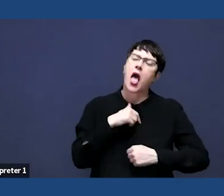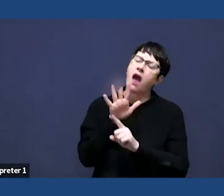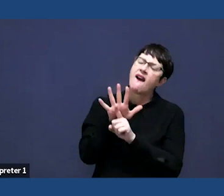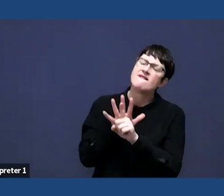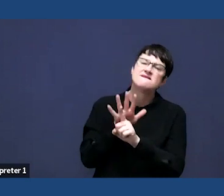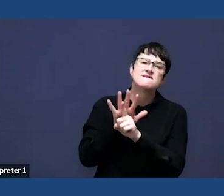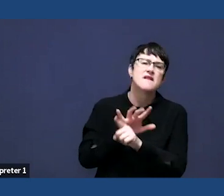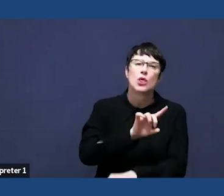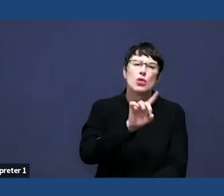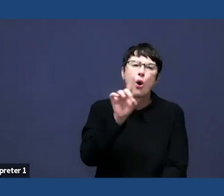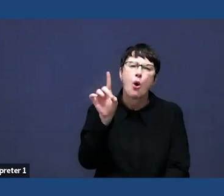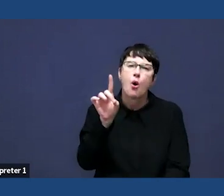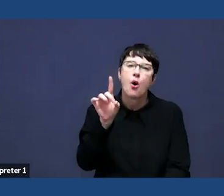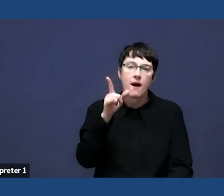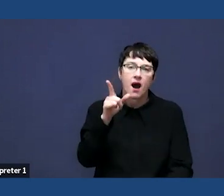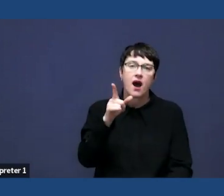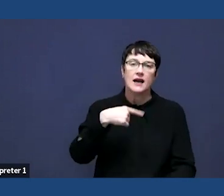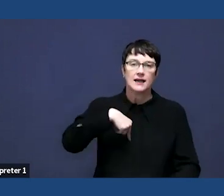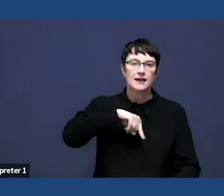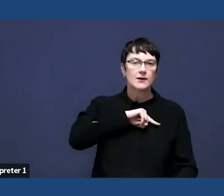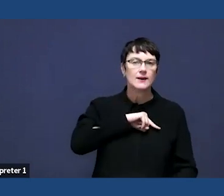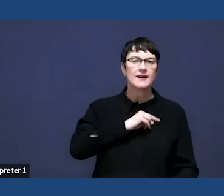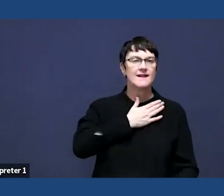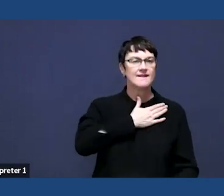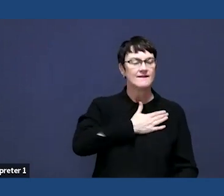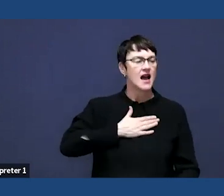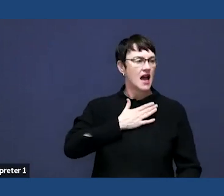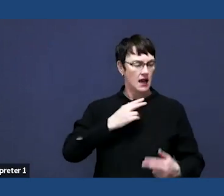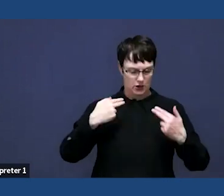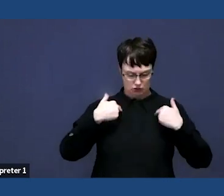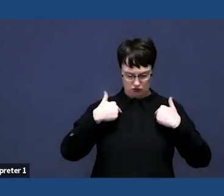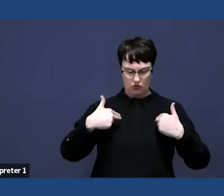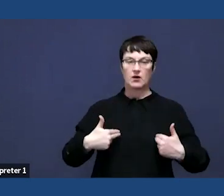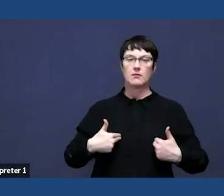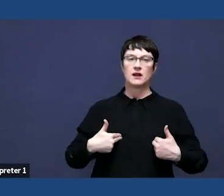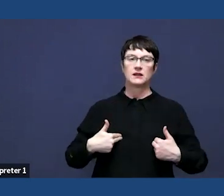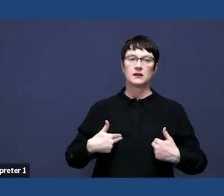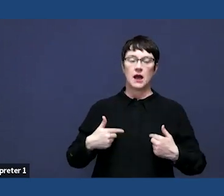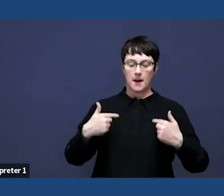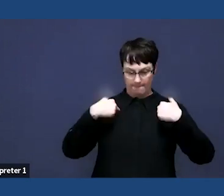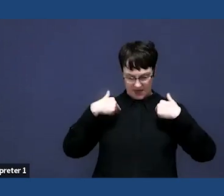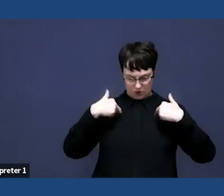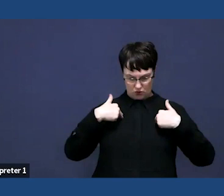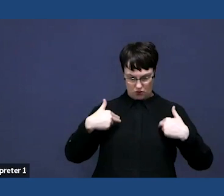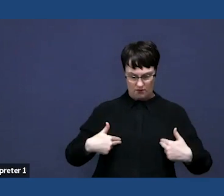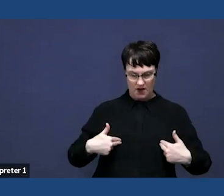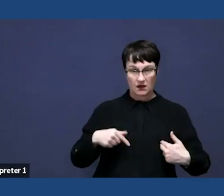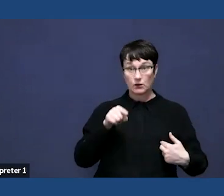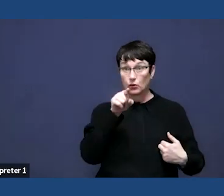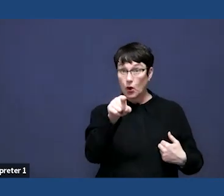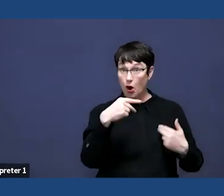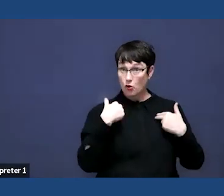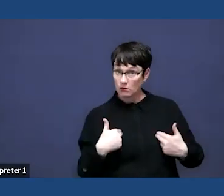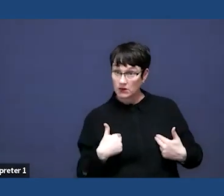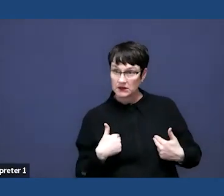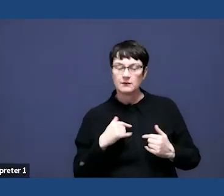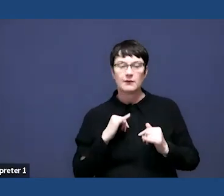who have learned how to turn our common suffering into hope for the future. Isn't that wonderful?